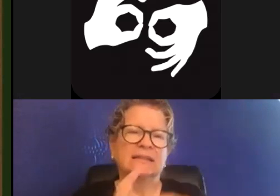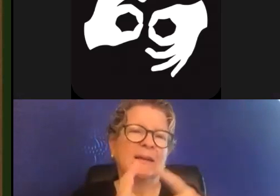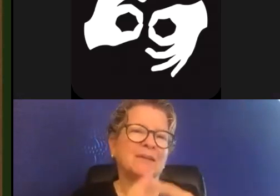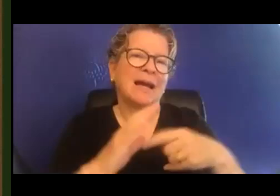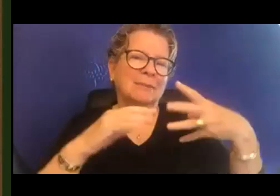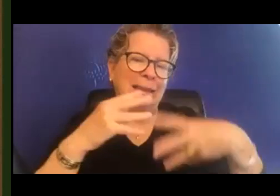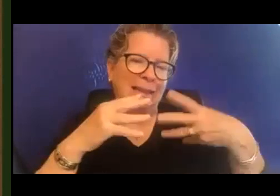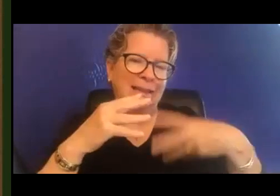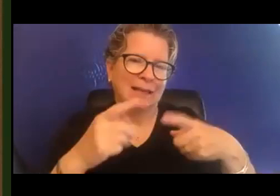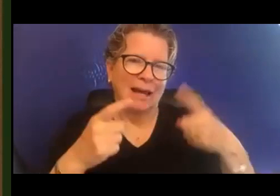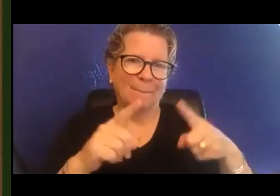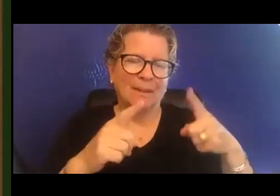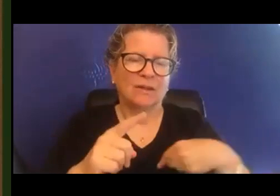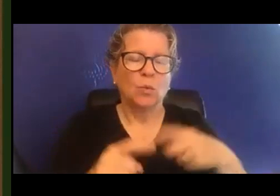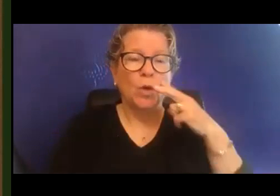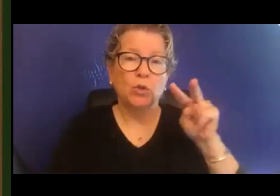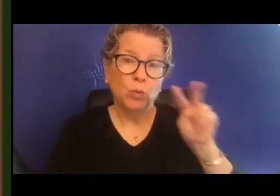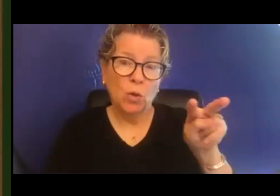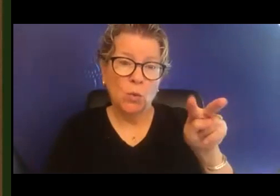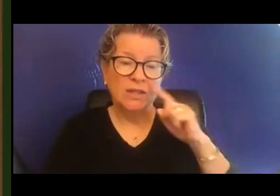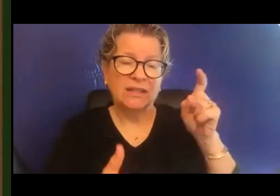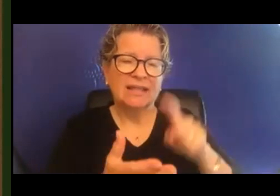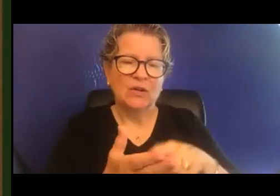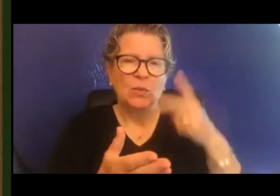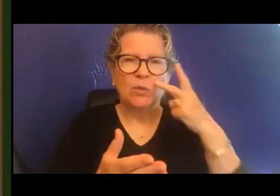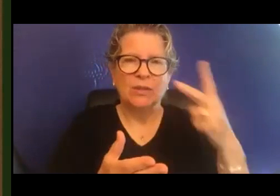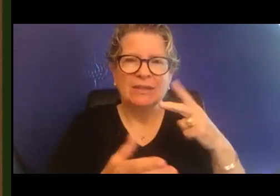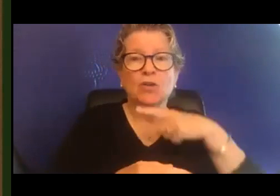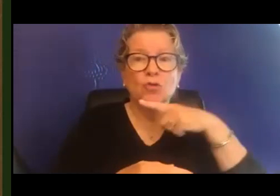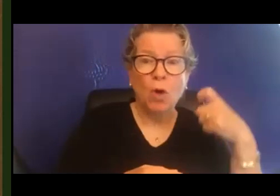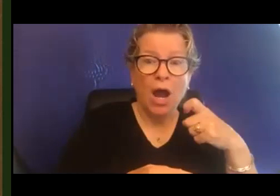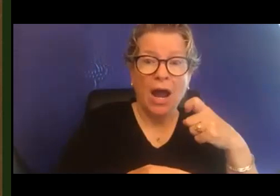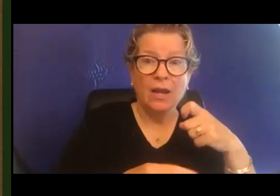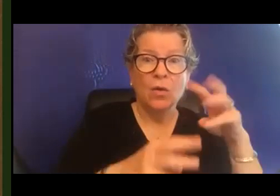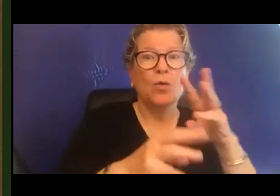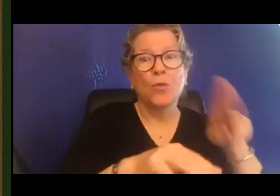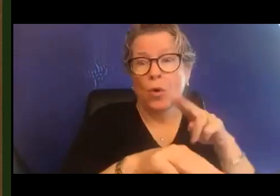What you can see here is what the pipes look like during both dry weather flow or normal flow.